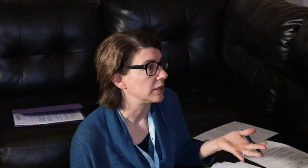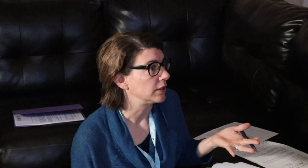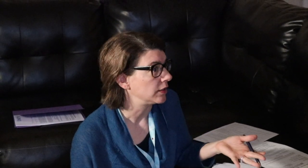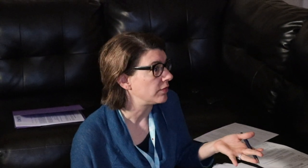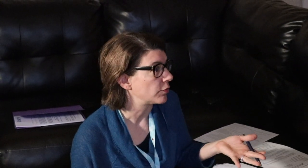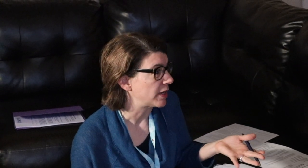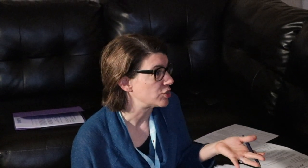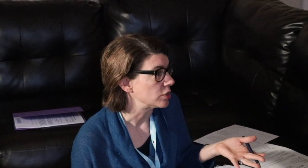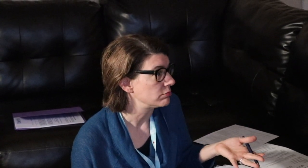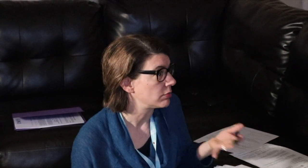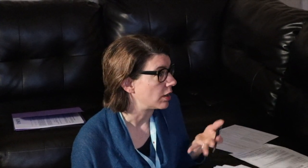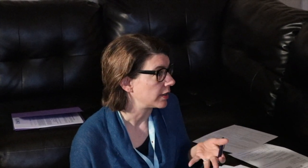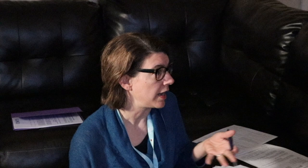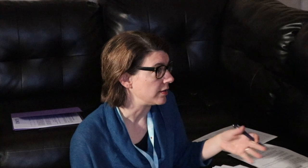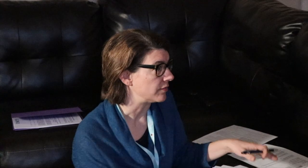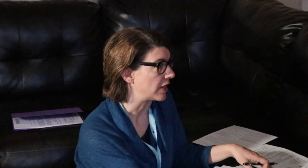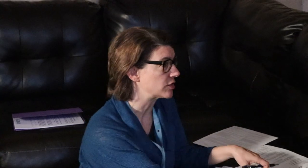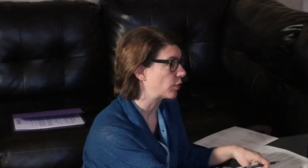little information on Cayden, if that's okay?